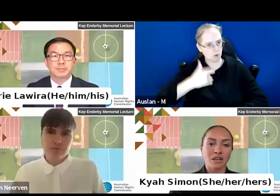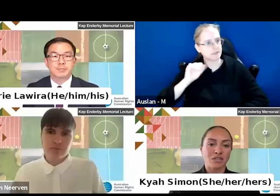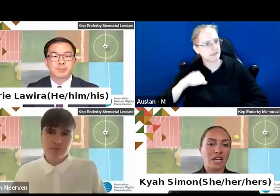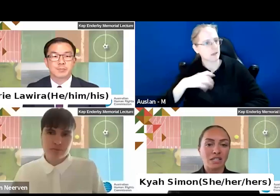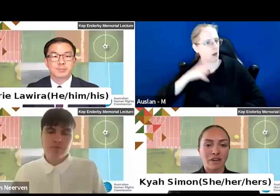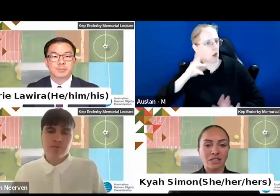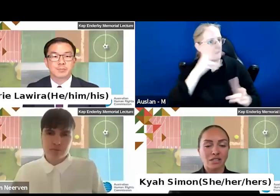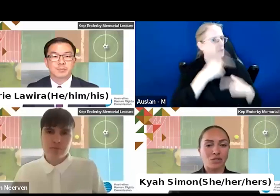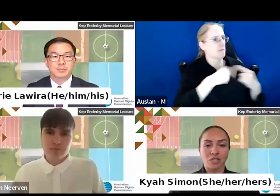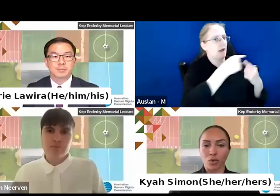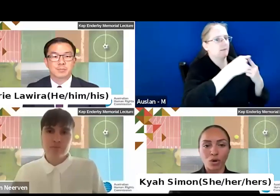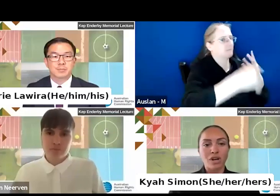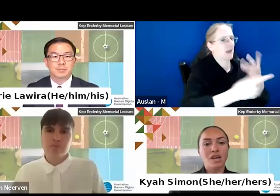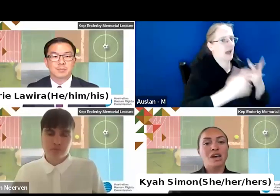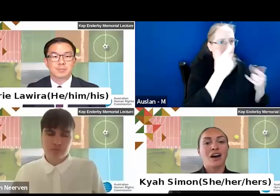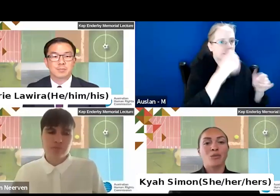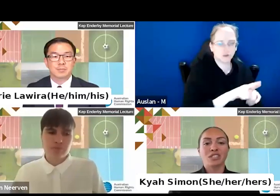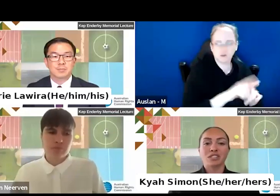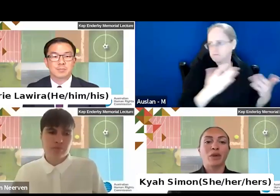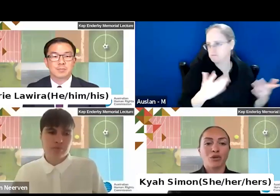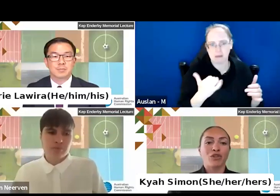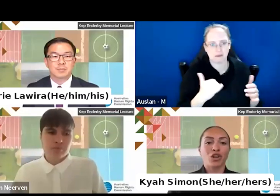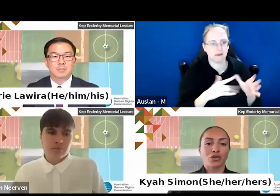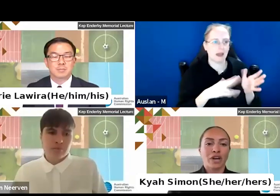And if it's anti racism in sport, it's just a matter of nurturing